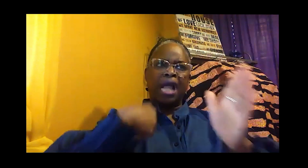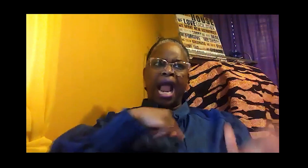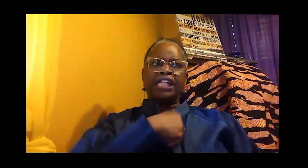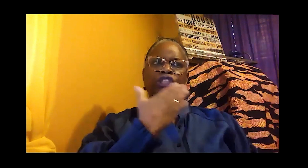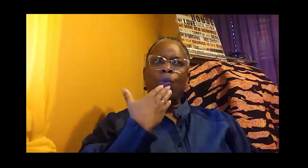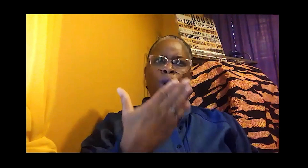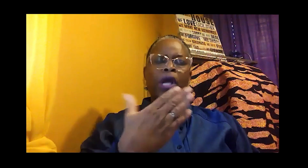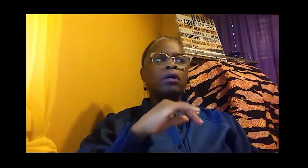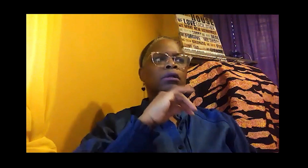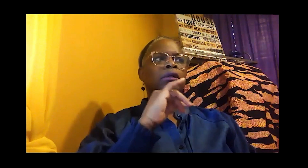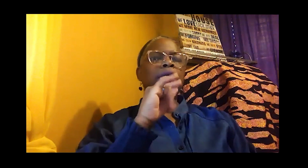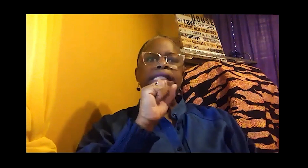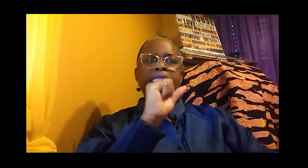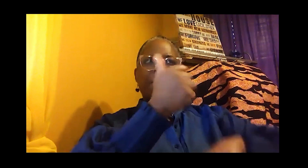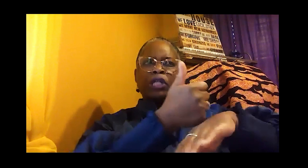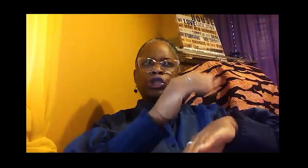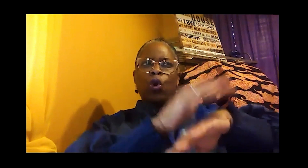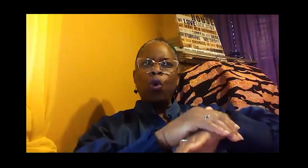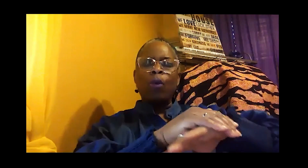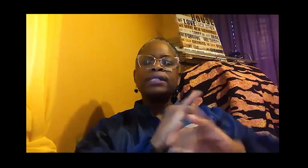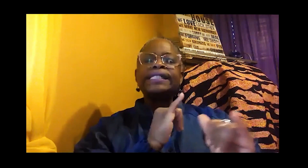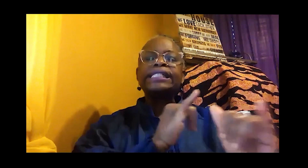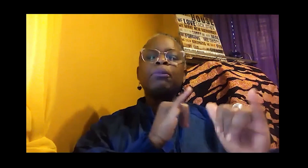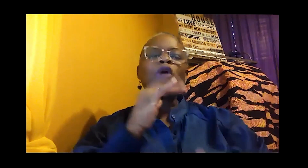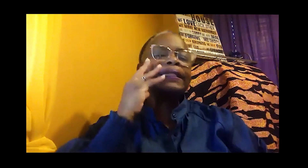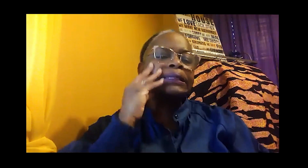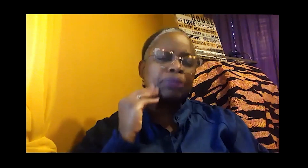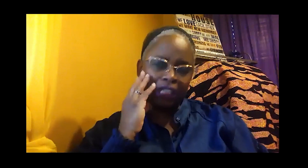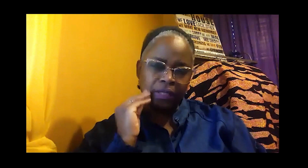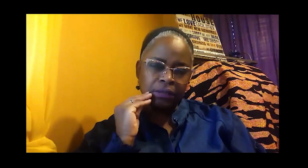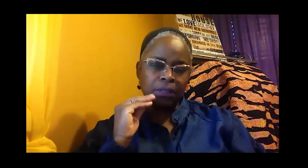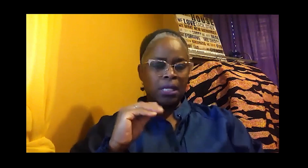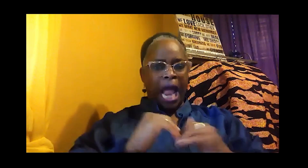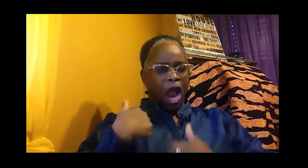is based on those with similar experiences, to my own, and how they relate to me.